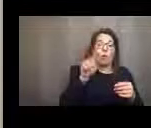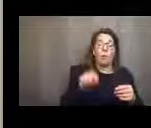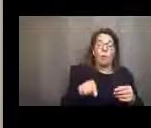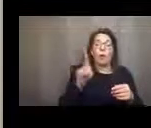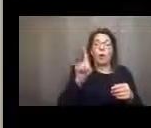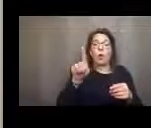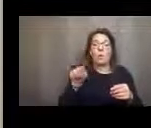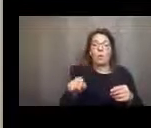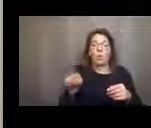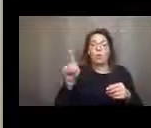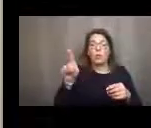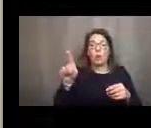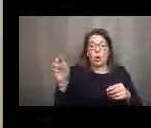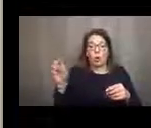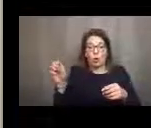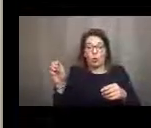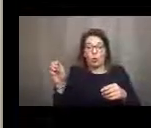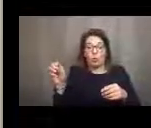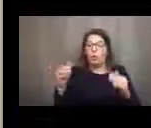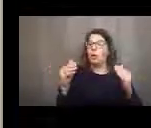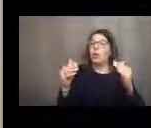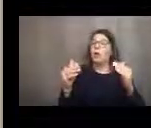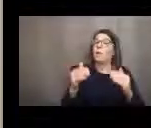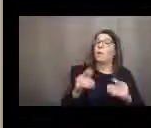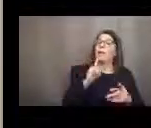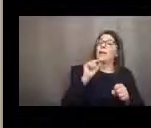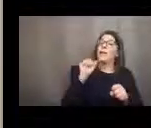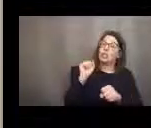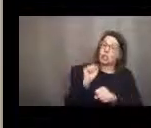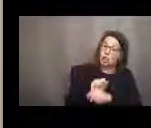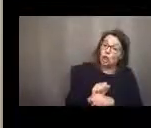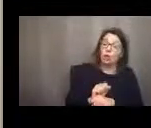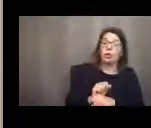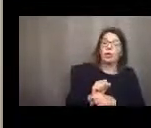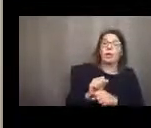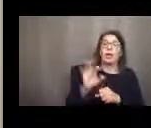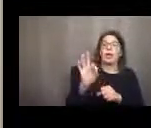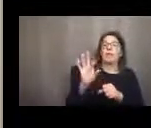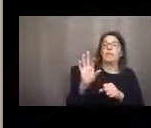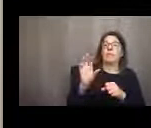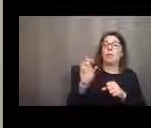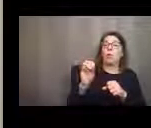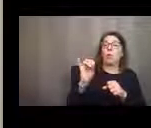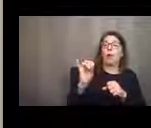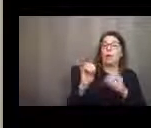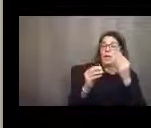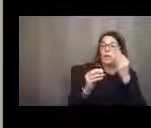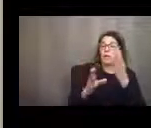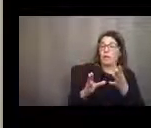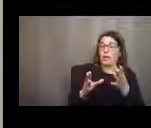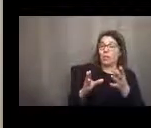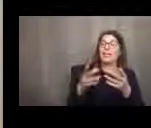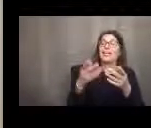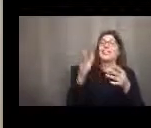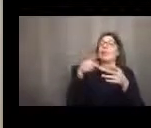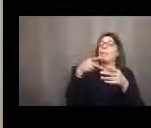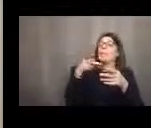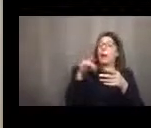The other requirement is to make certain FCOI information publicly accessible for FCOIs